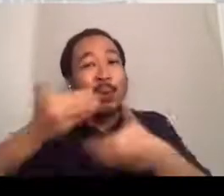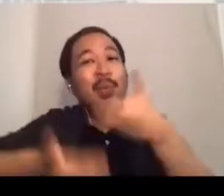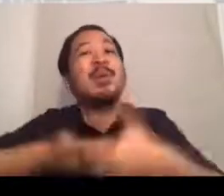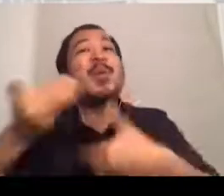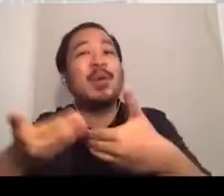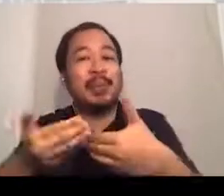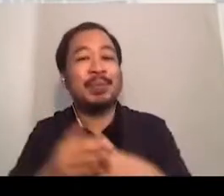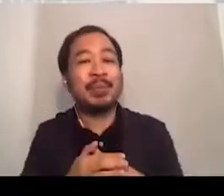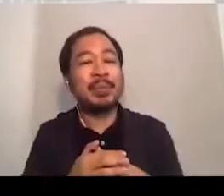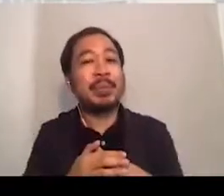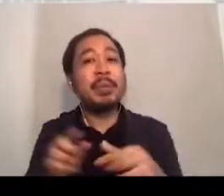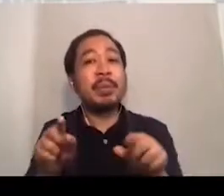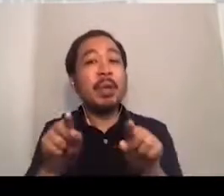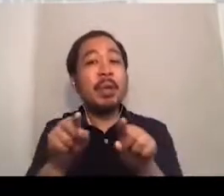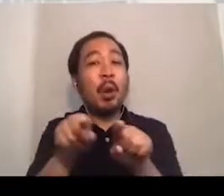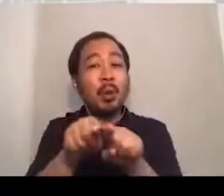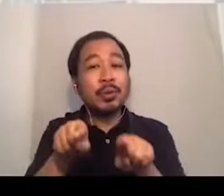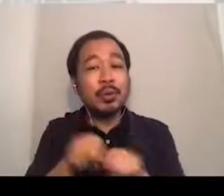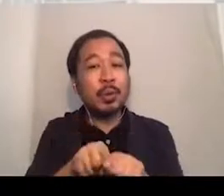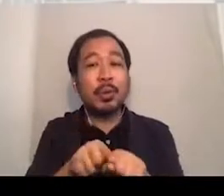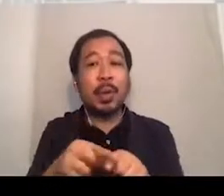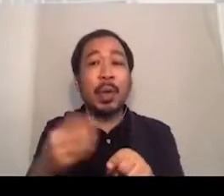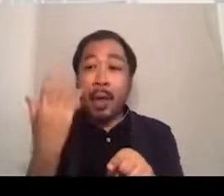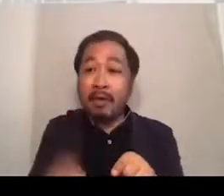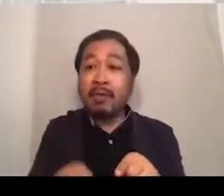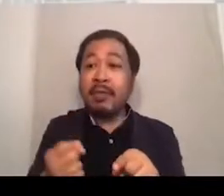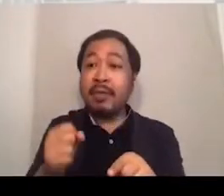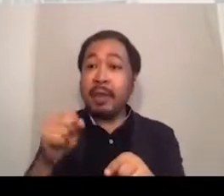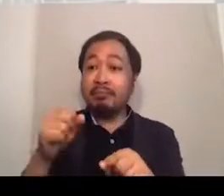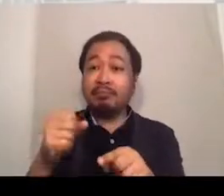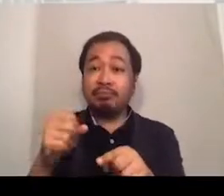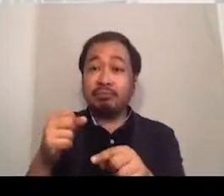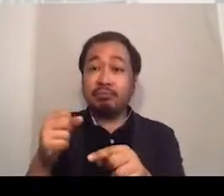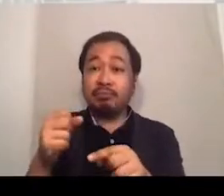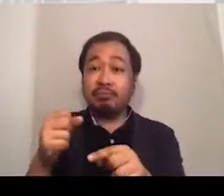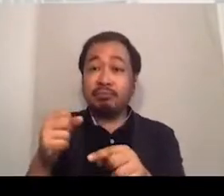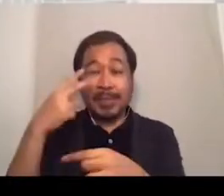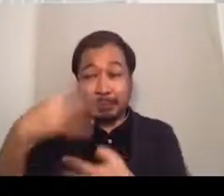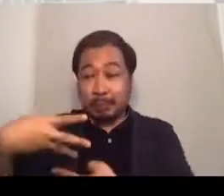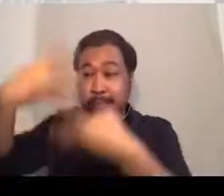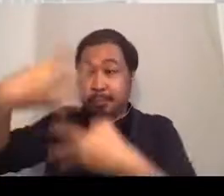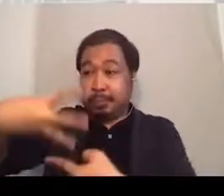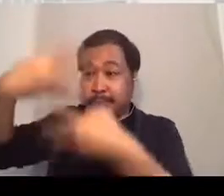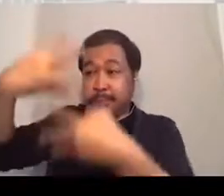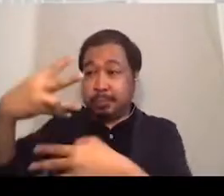I know many of them were already answered as the discussants came in, but we'll make sure to get back